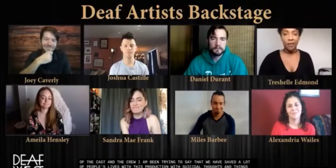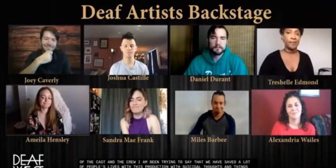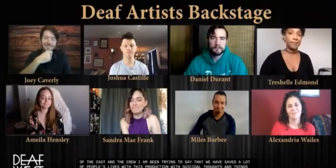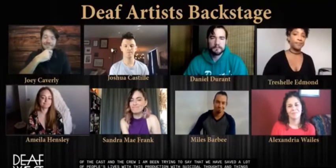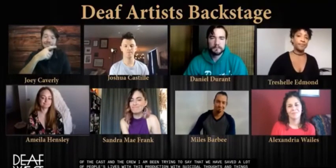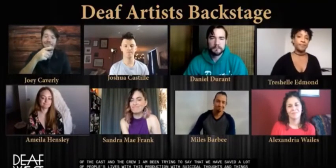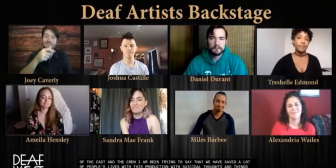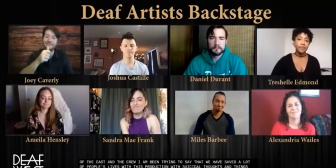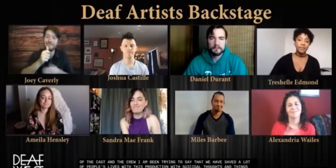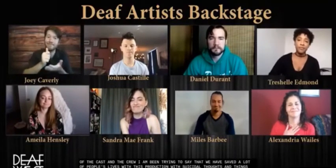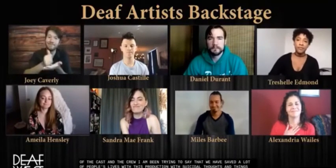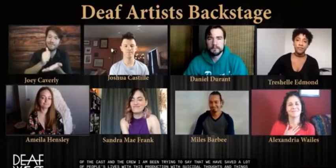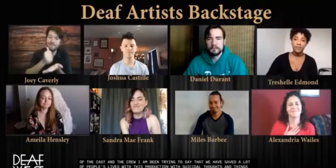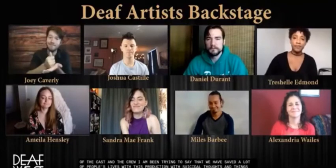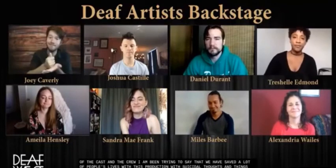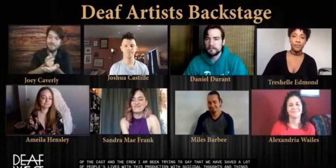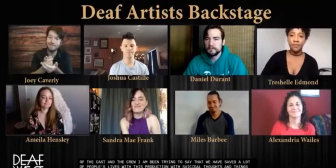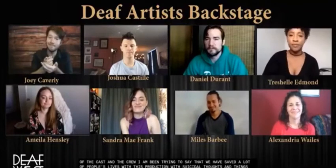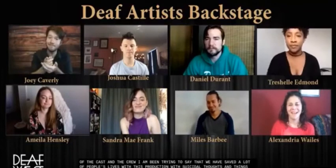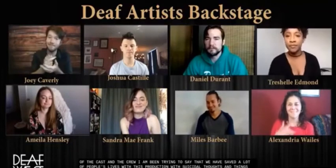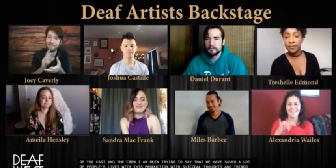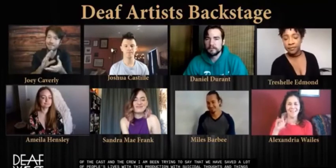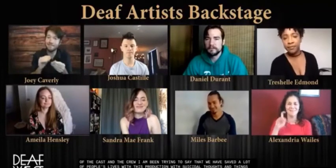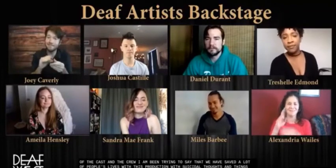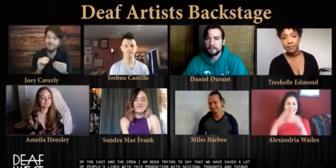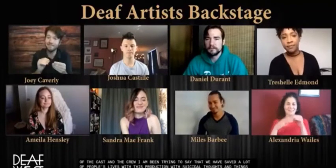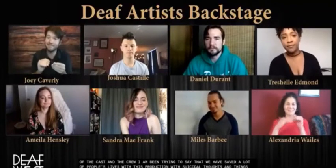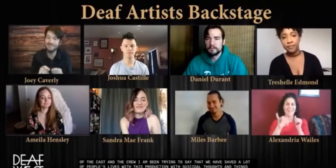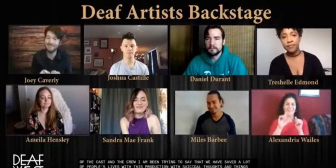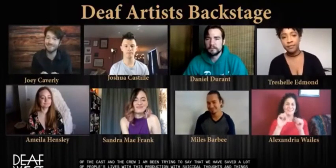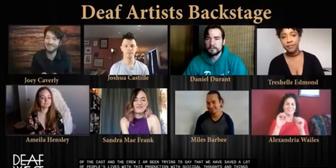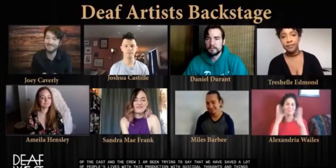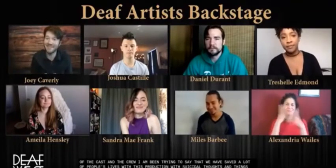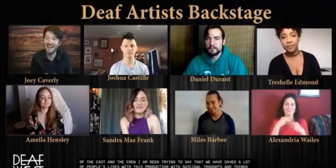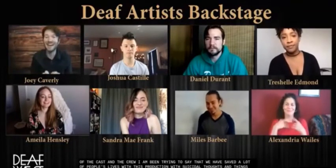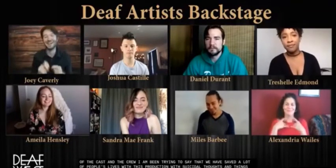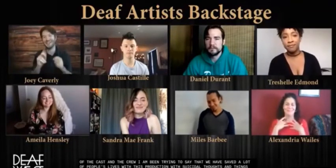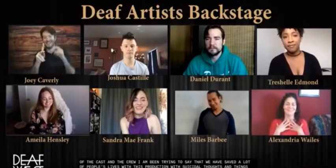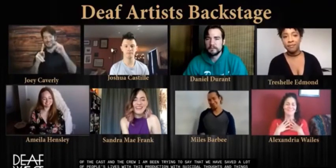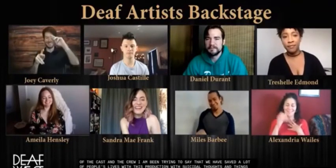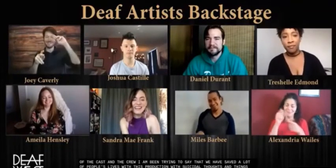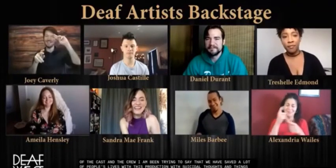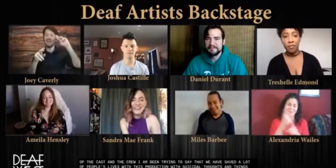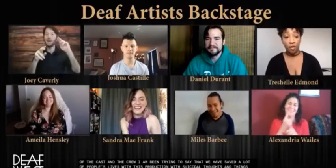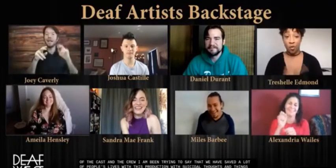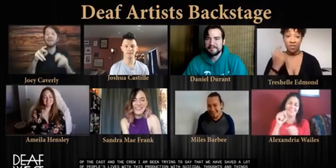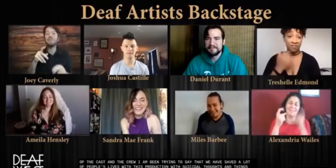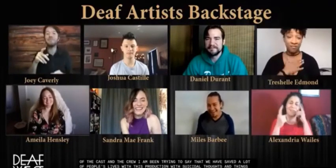And I think that we're still saving lives today. Joey: Alexandria Alexandria: It was so beautifully stated.